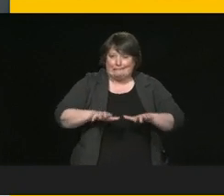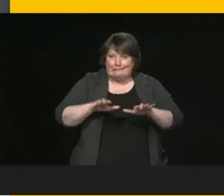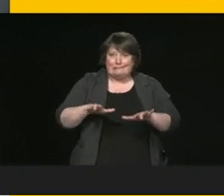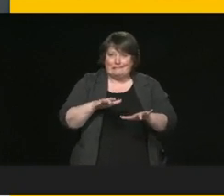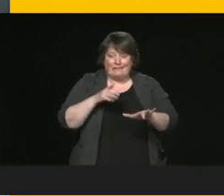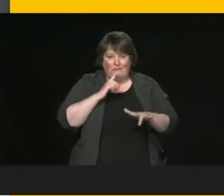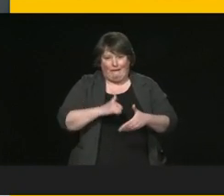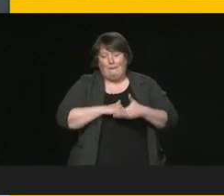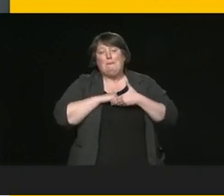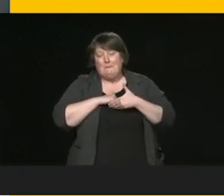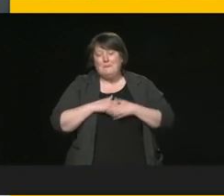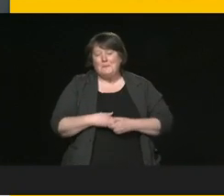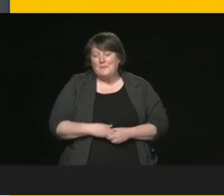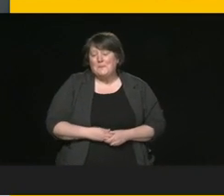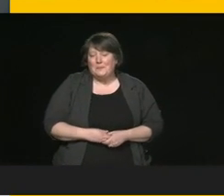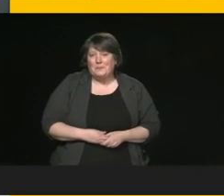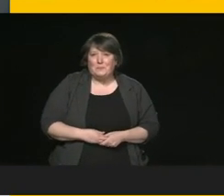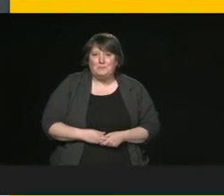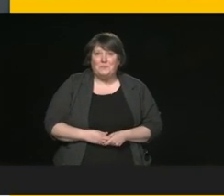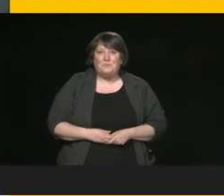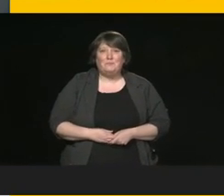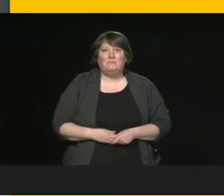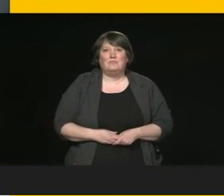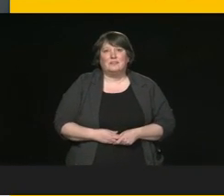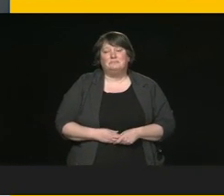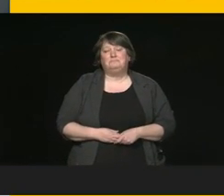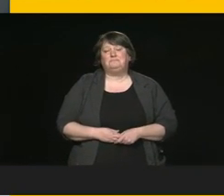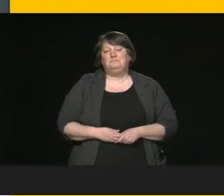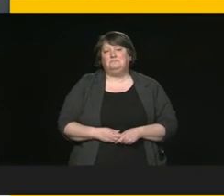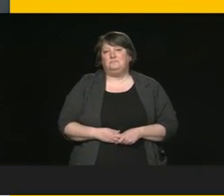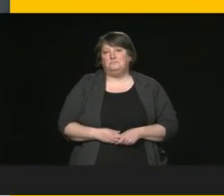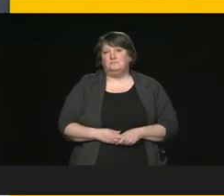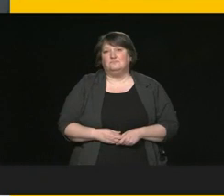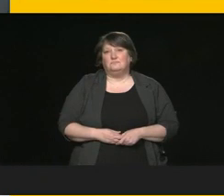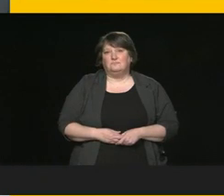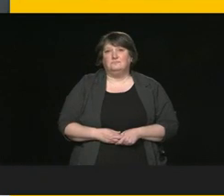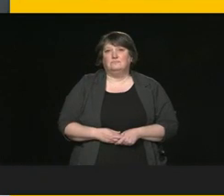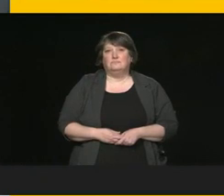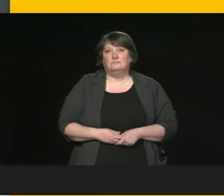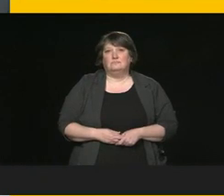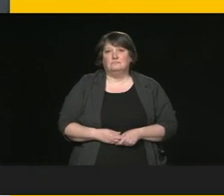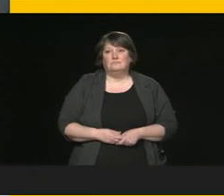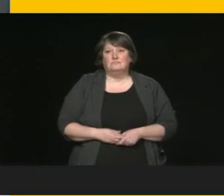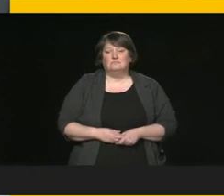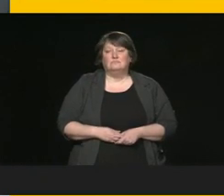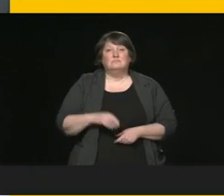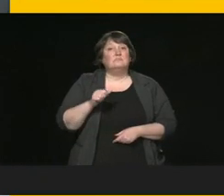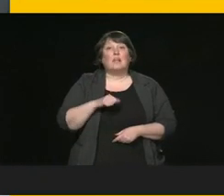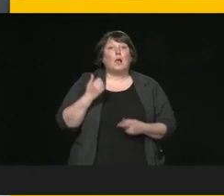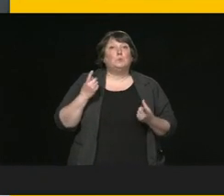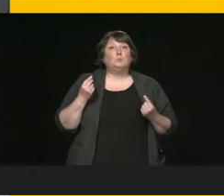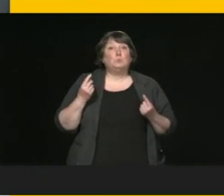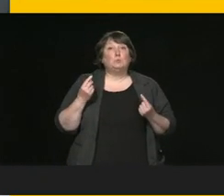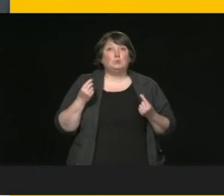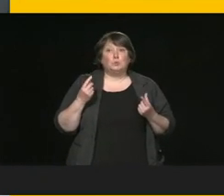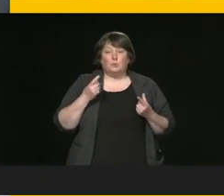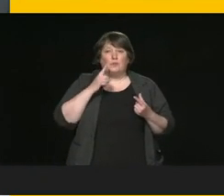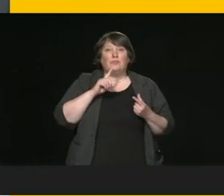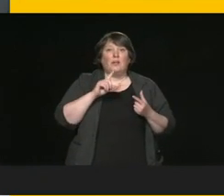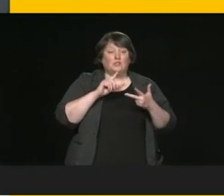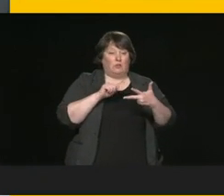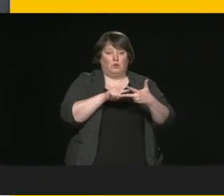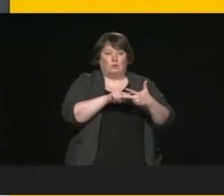HELP US IN THIS OUTBREAK.